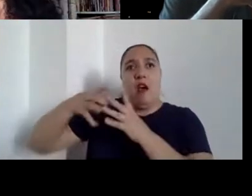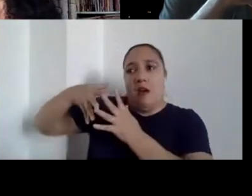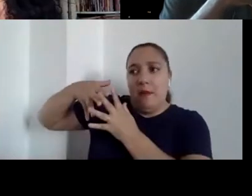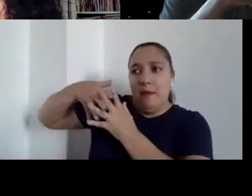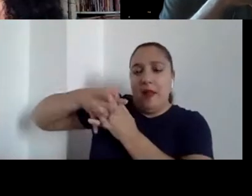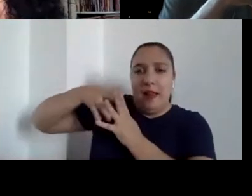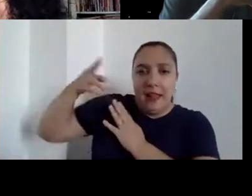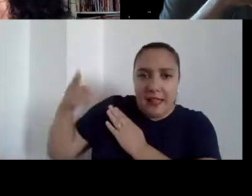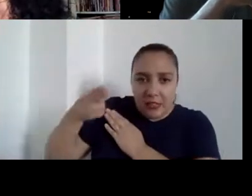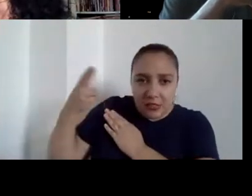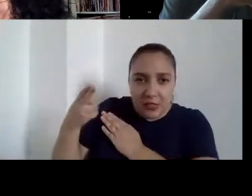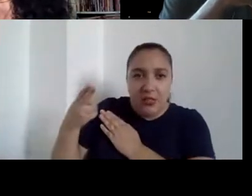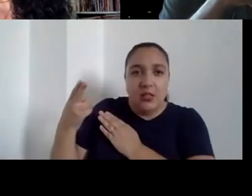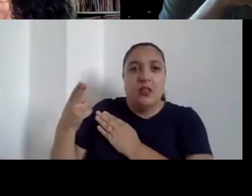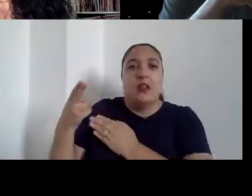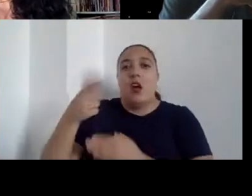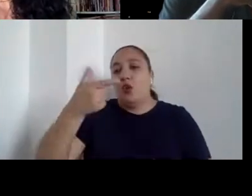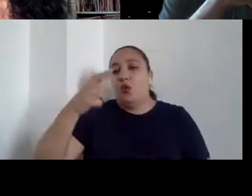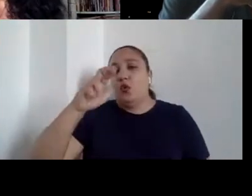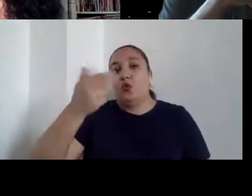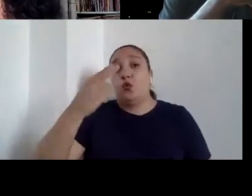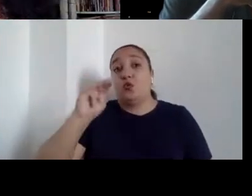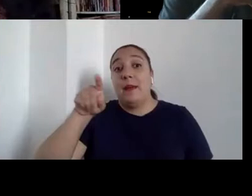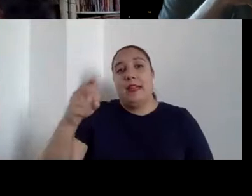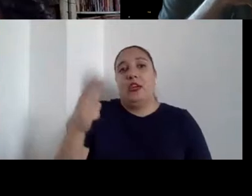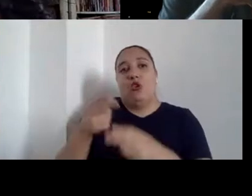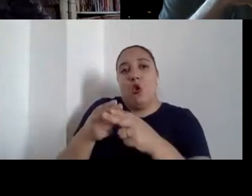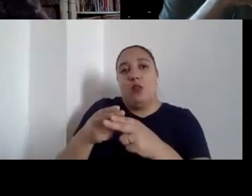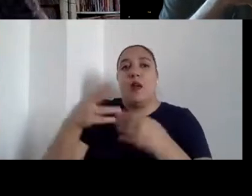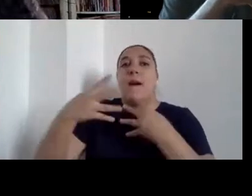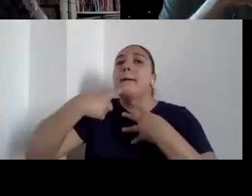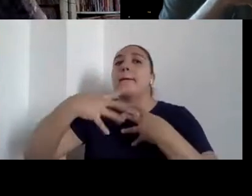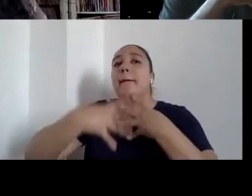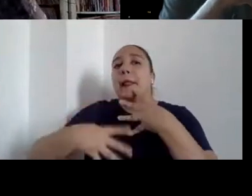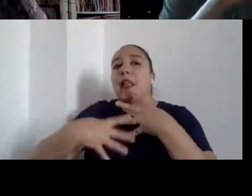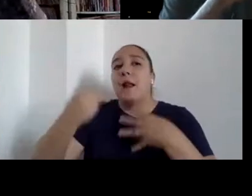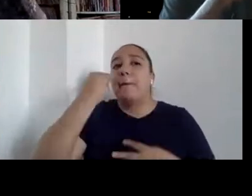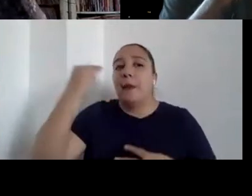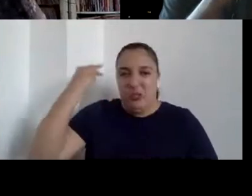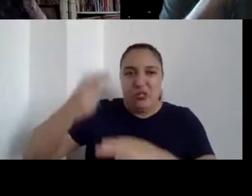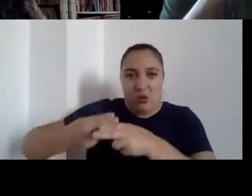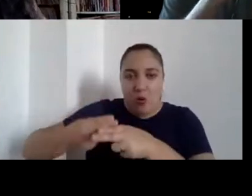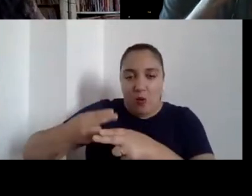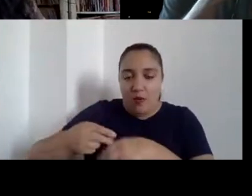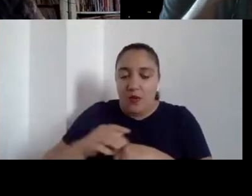blood memory. These ways of considering bodily intelligence or experience that can